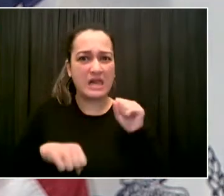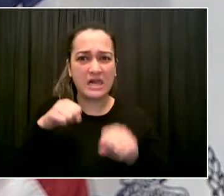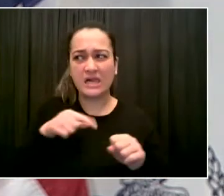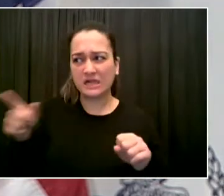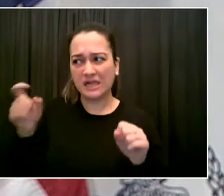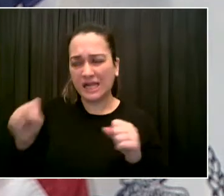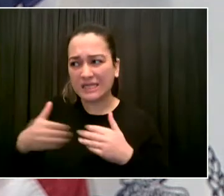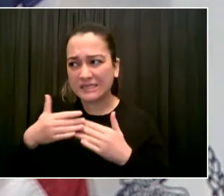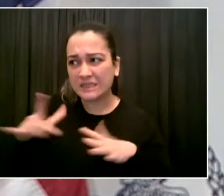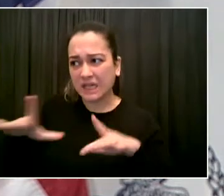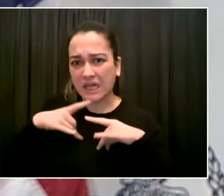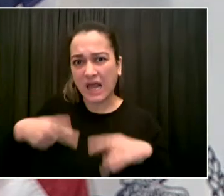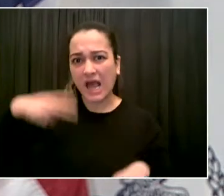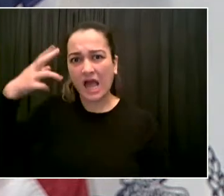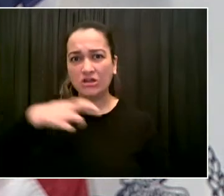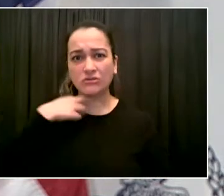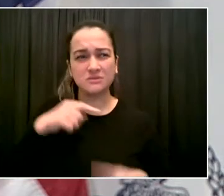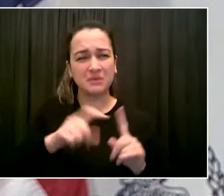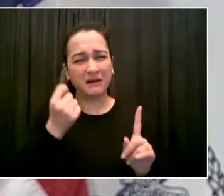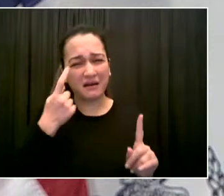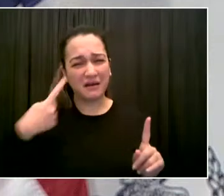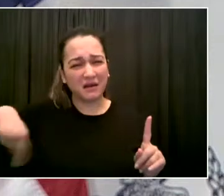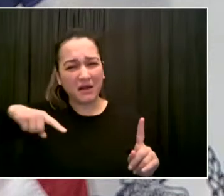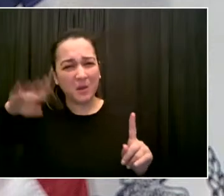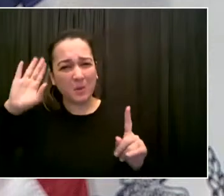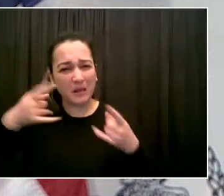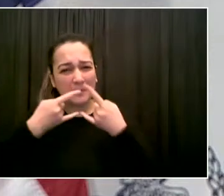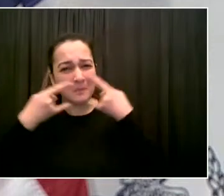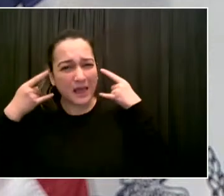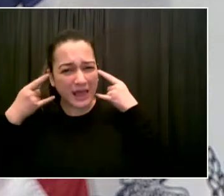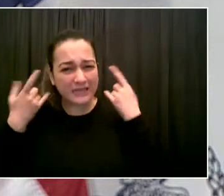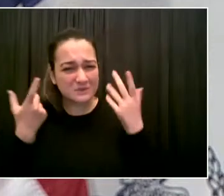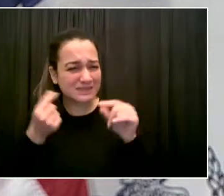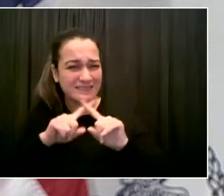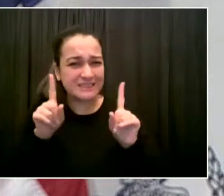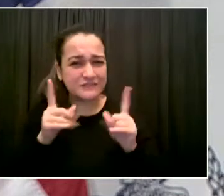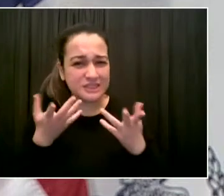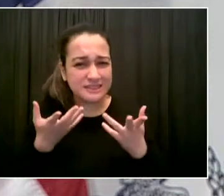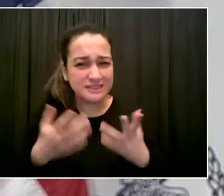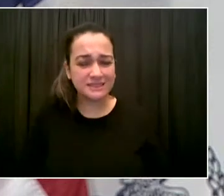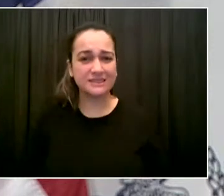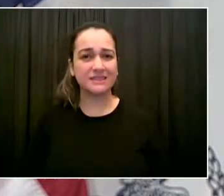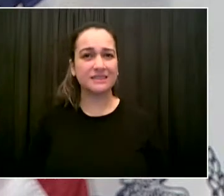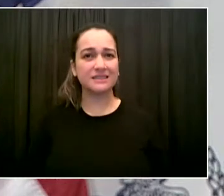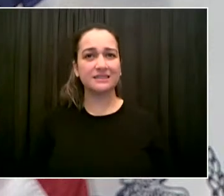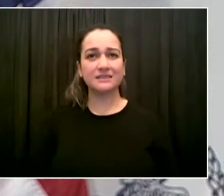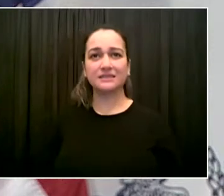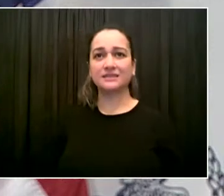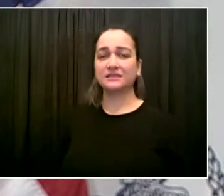THANK YOU ENTER. I CARE ABOUT TTHE